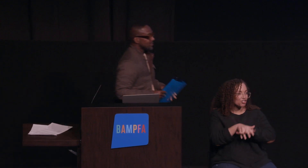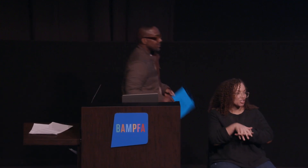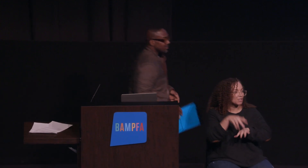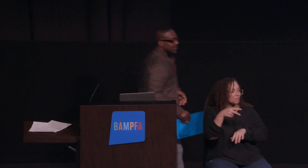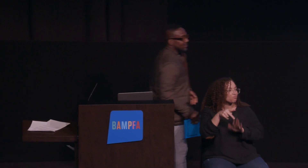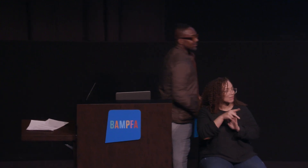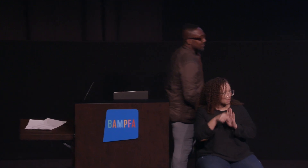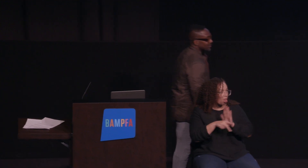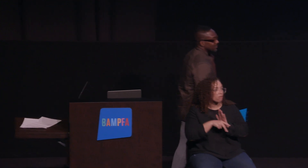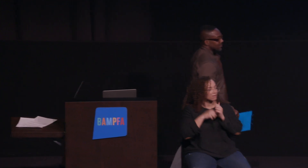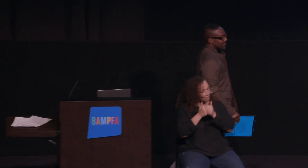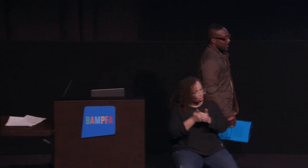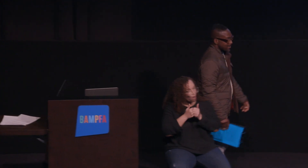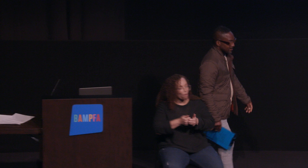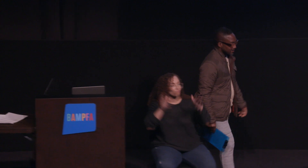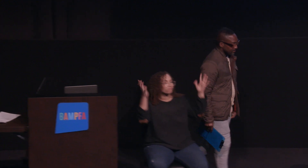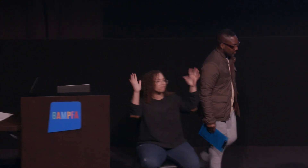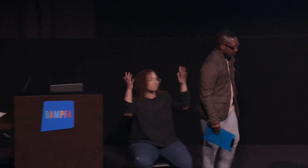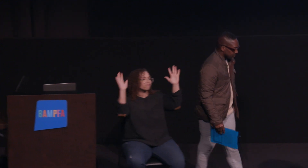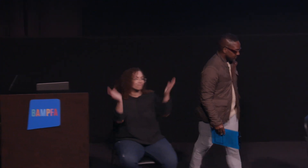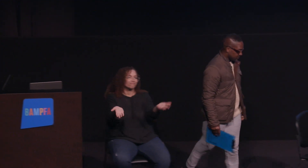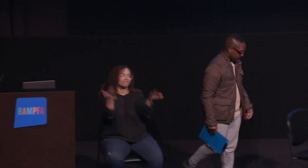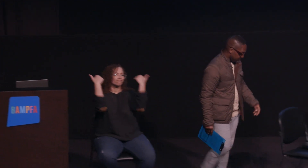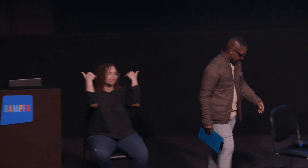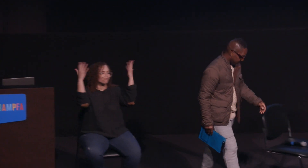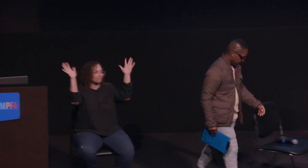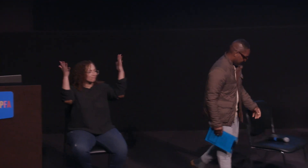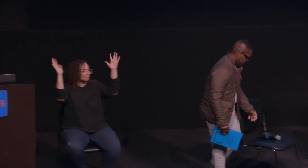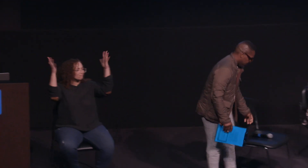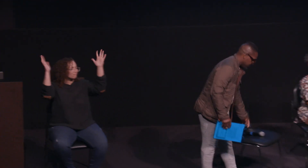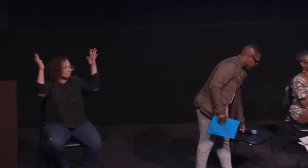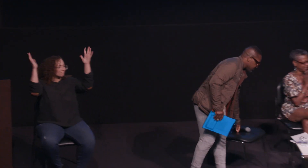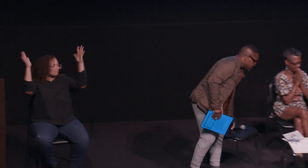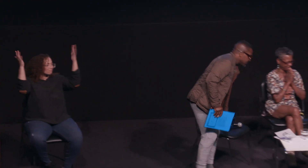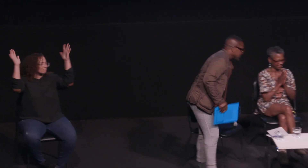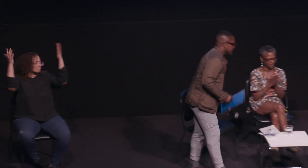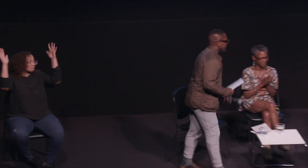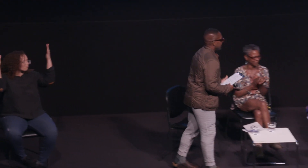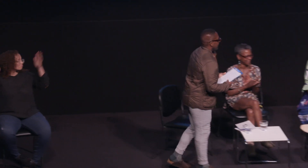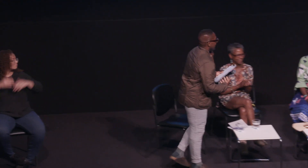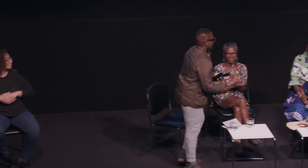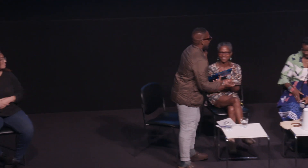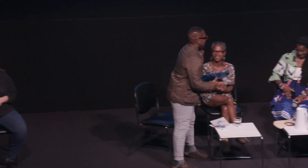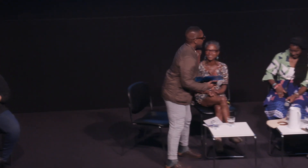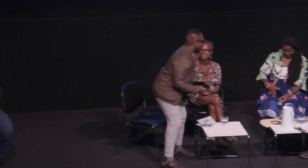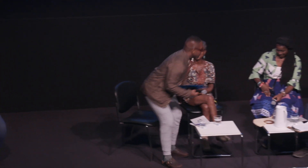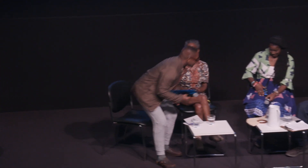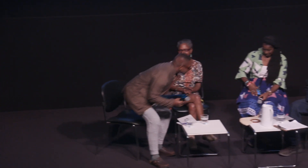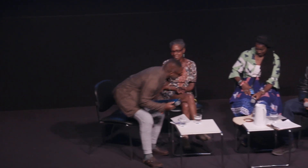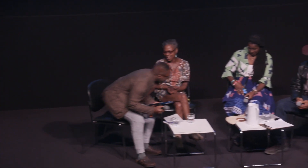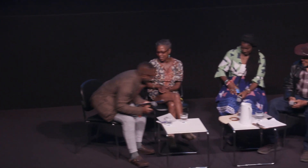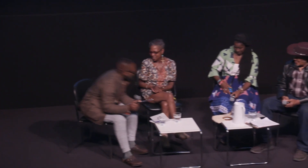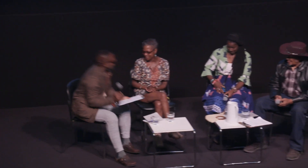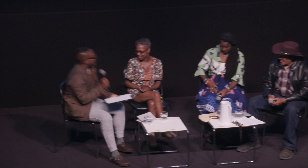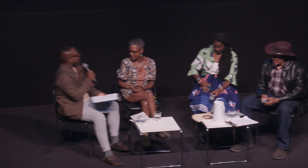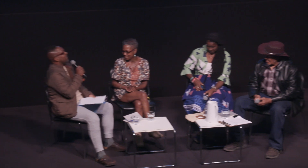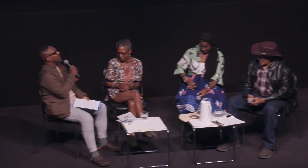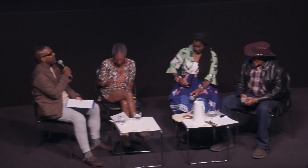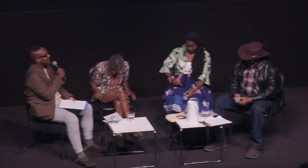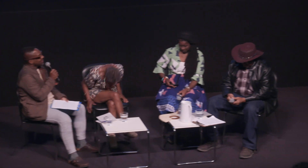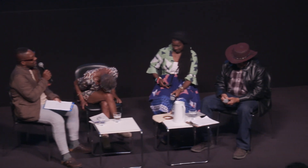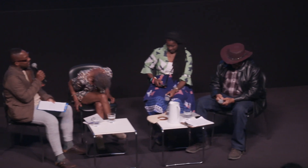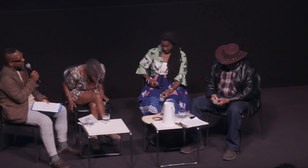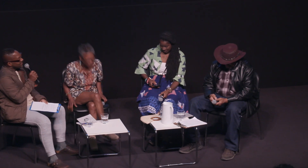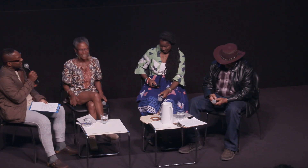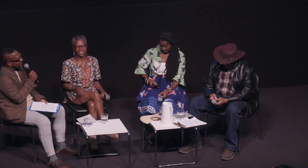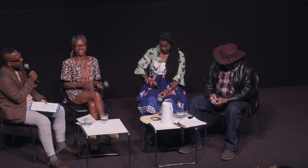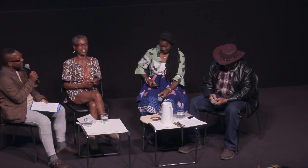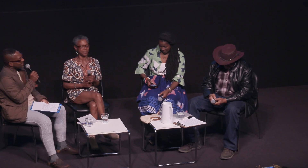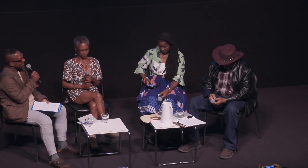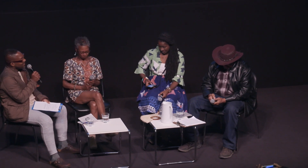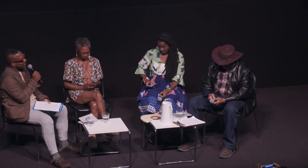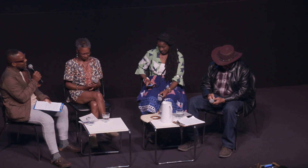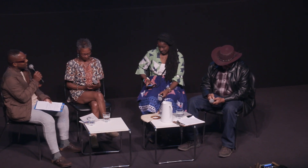[audience applauding]